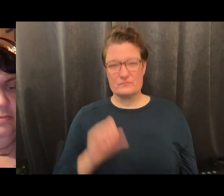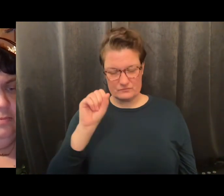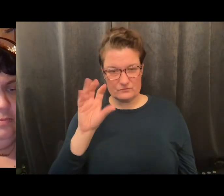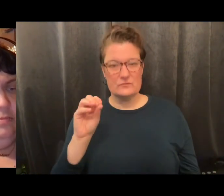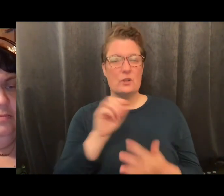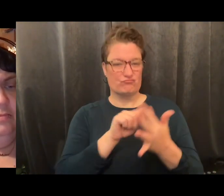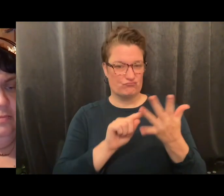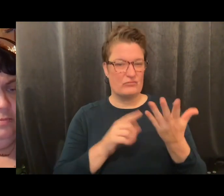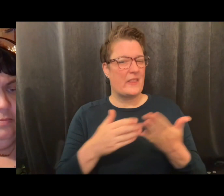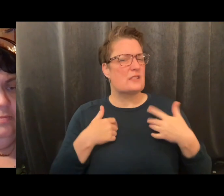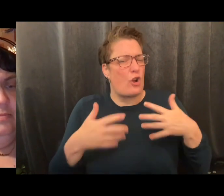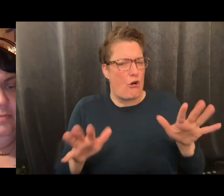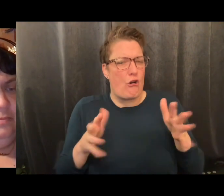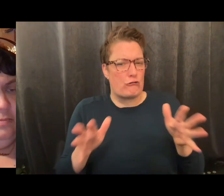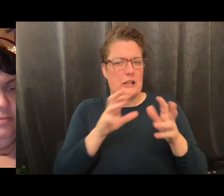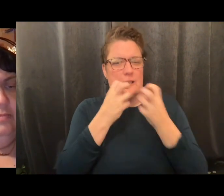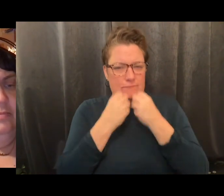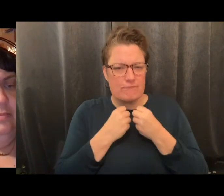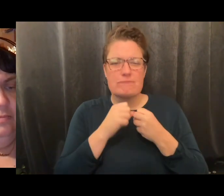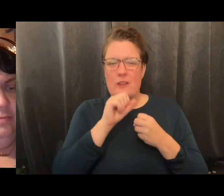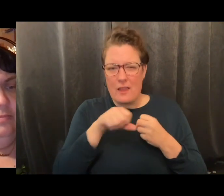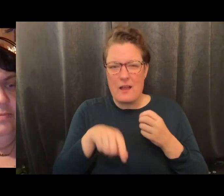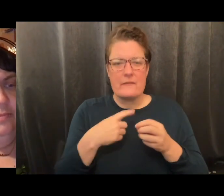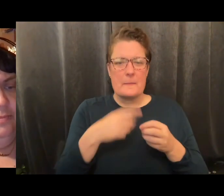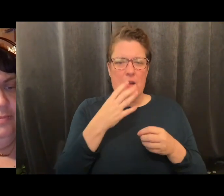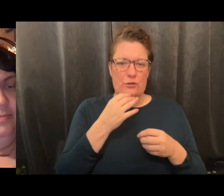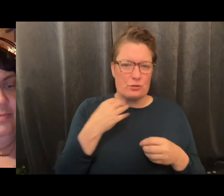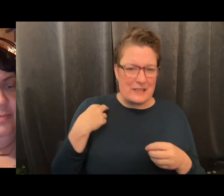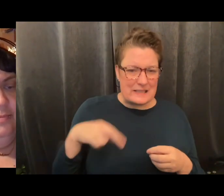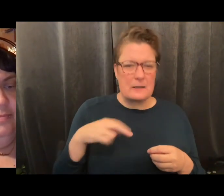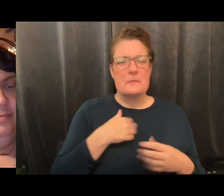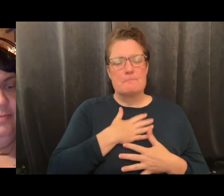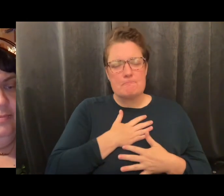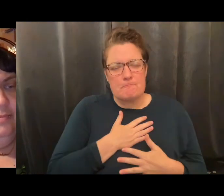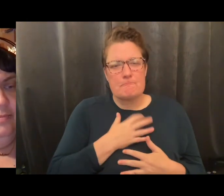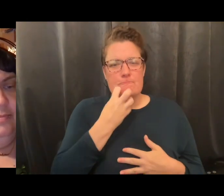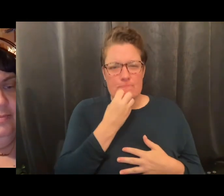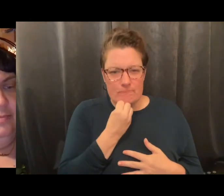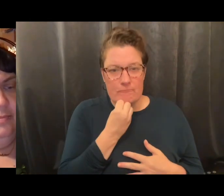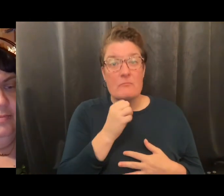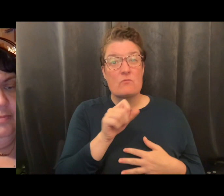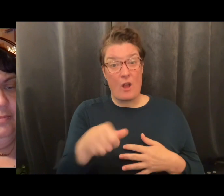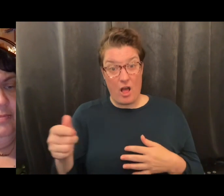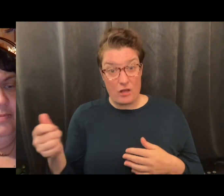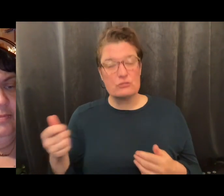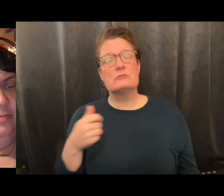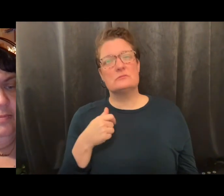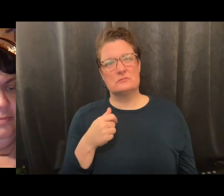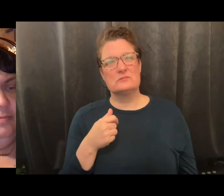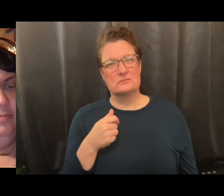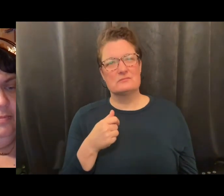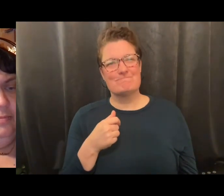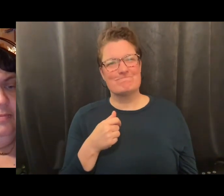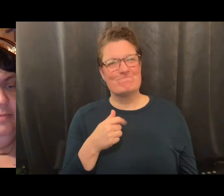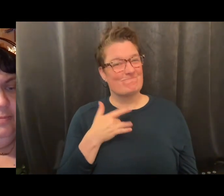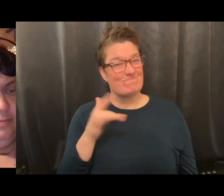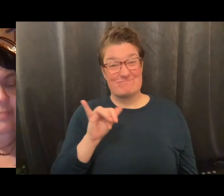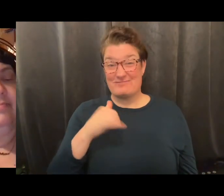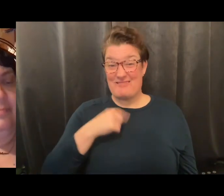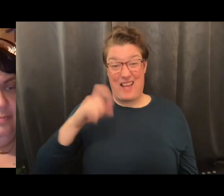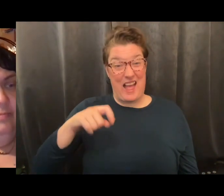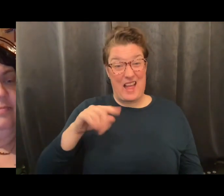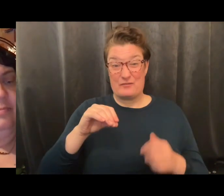very dear, um, I thought, okay, I've got to dig in deeper and, and then